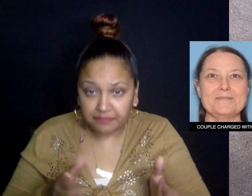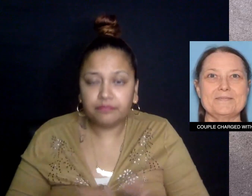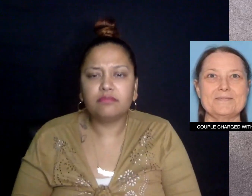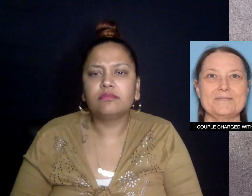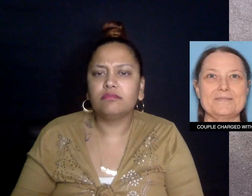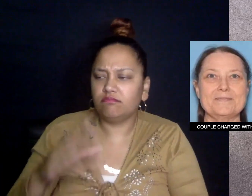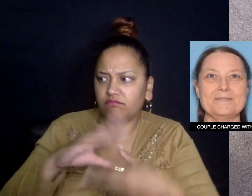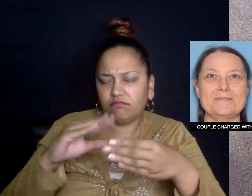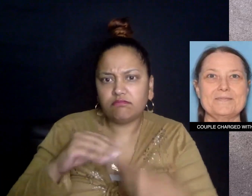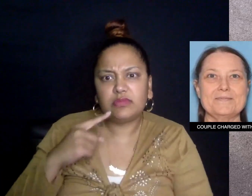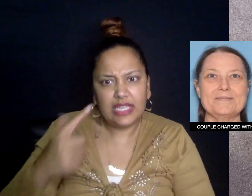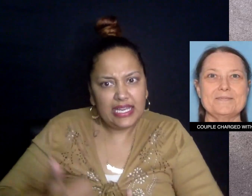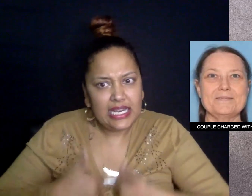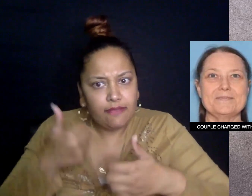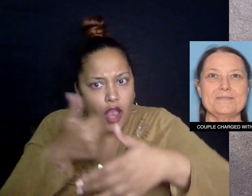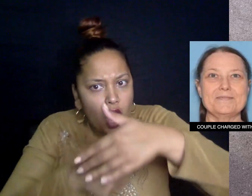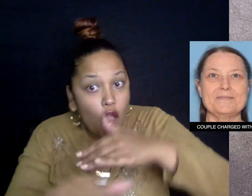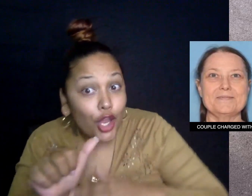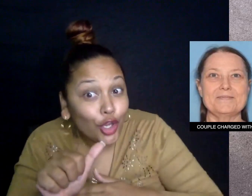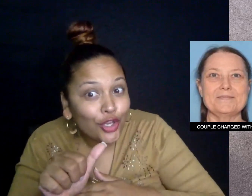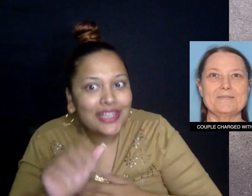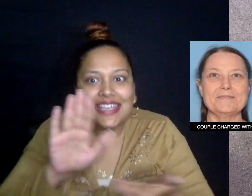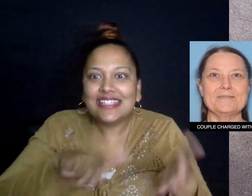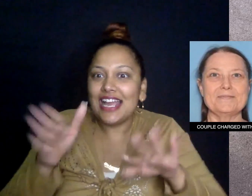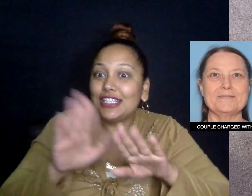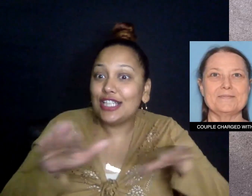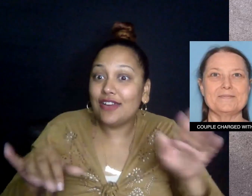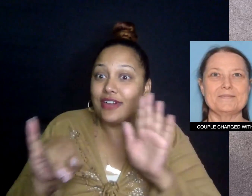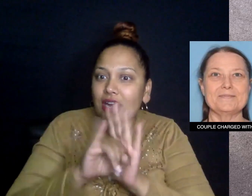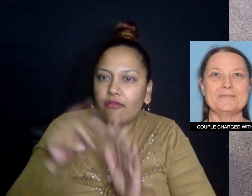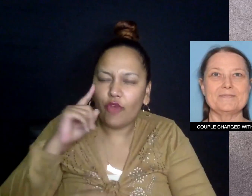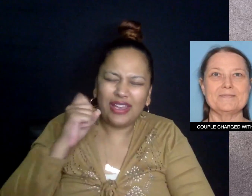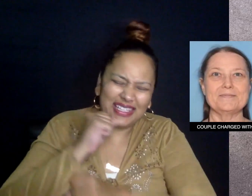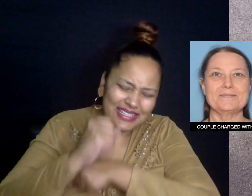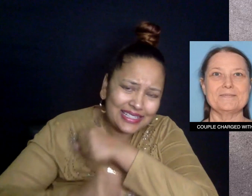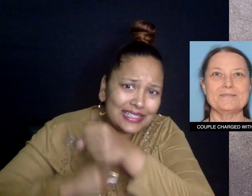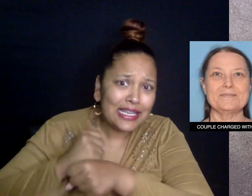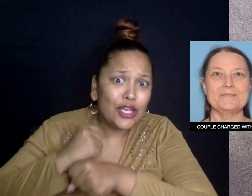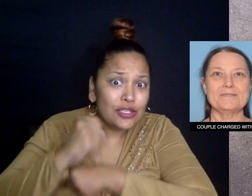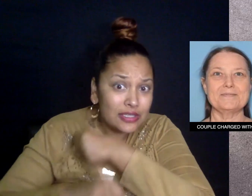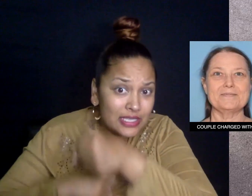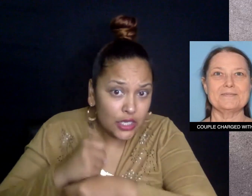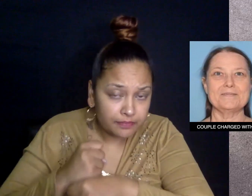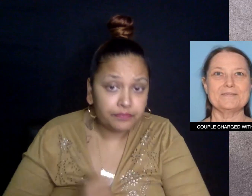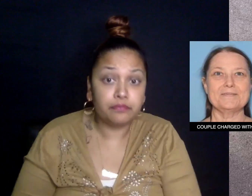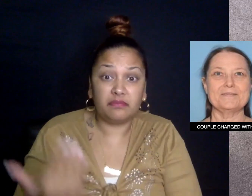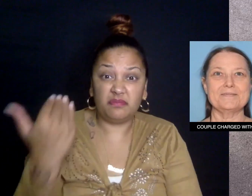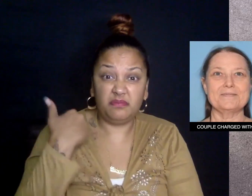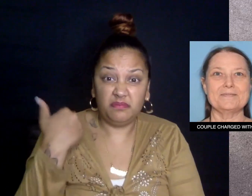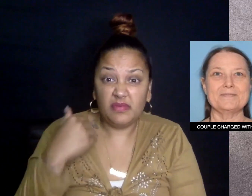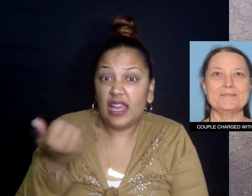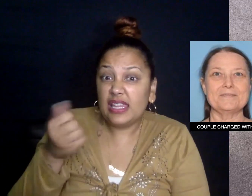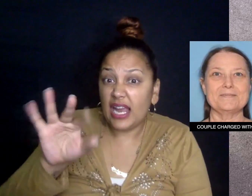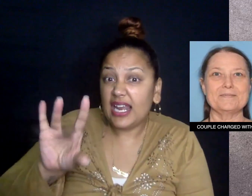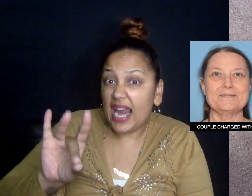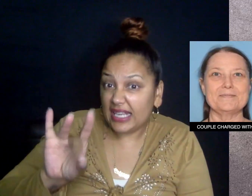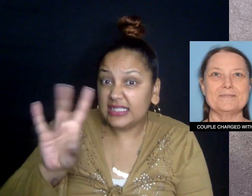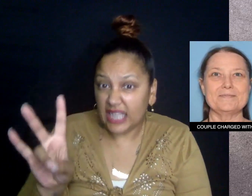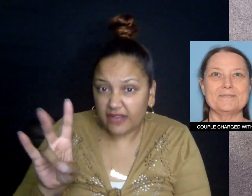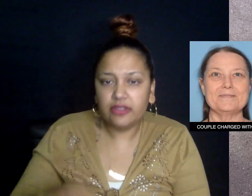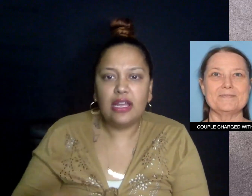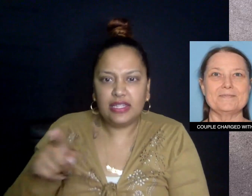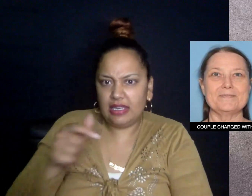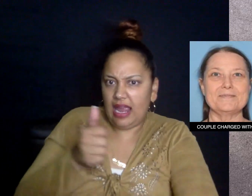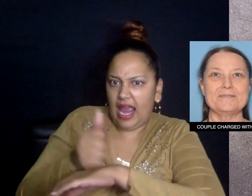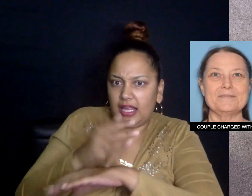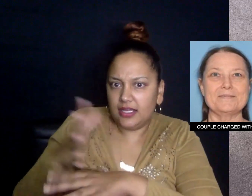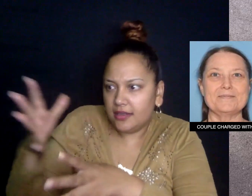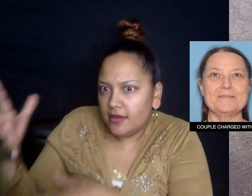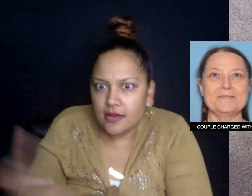charged with stealing the identities of two dead children from Texas